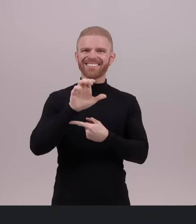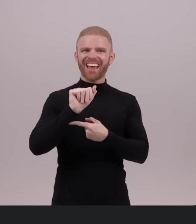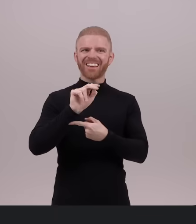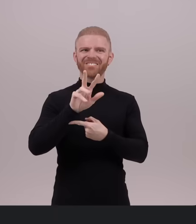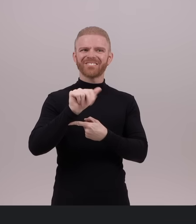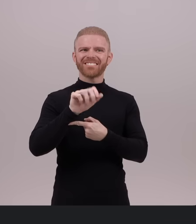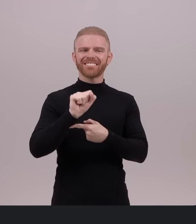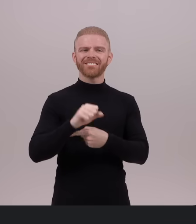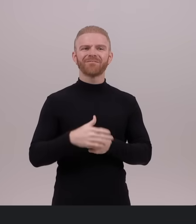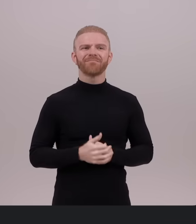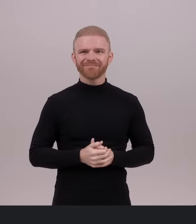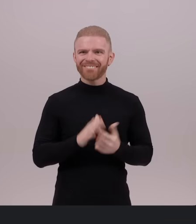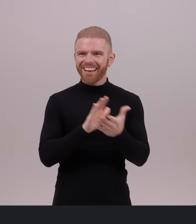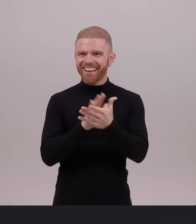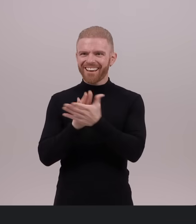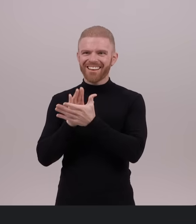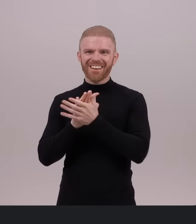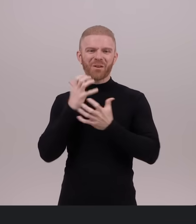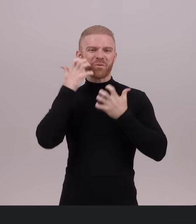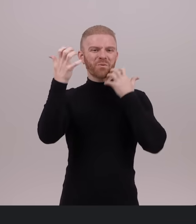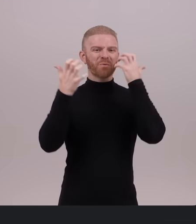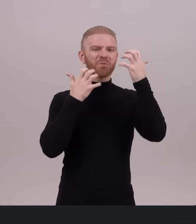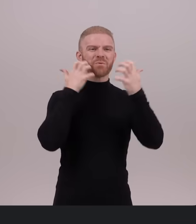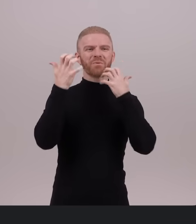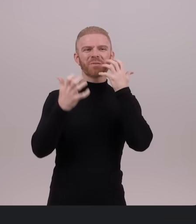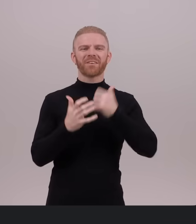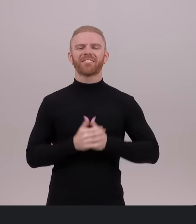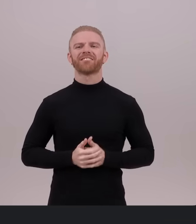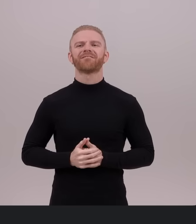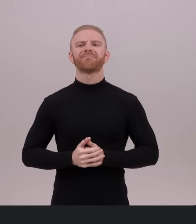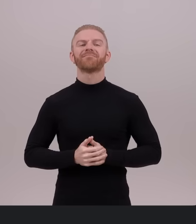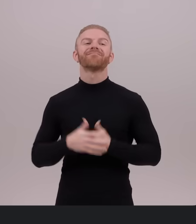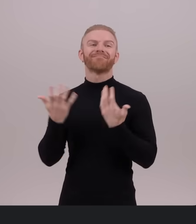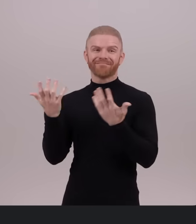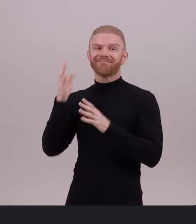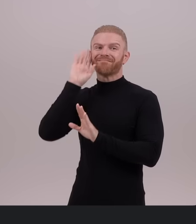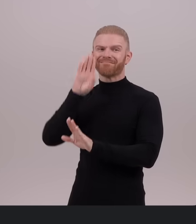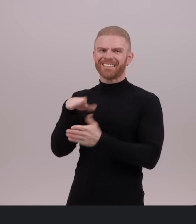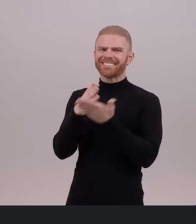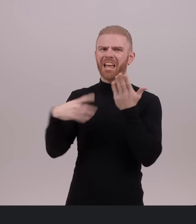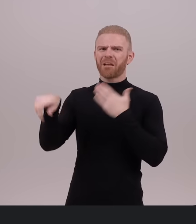I know what some of you out there might be